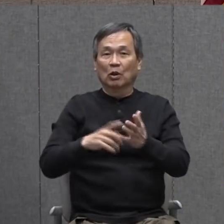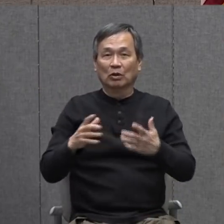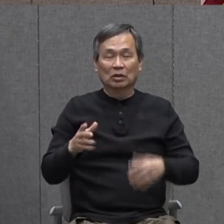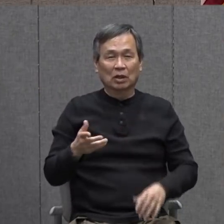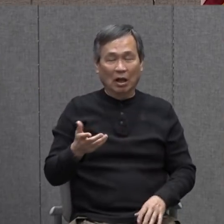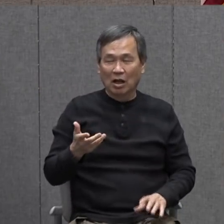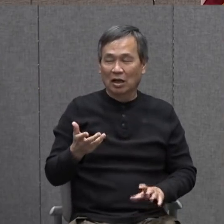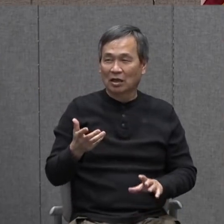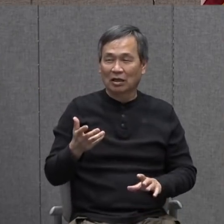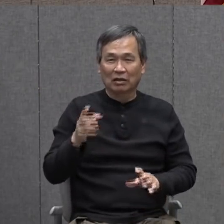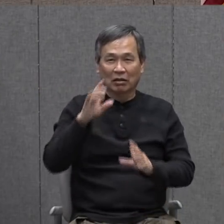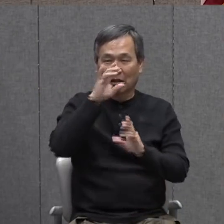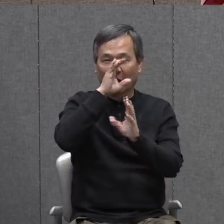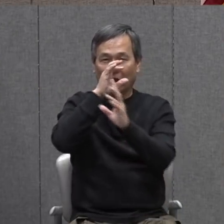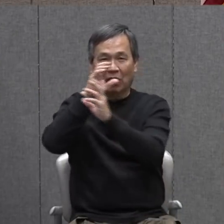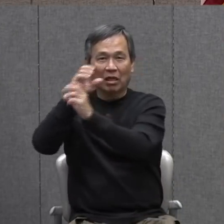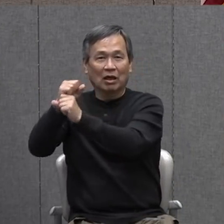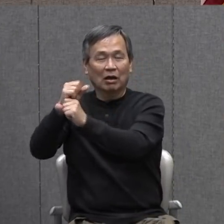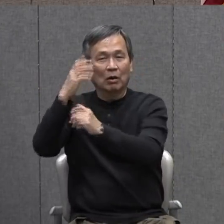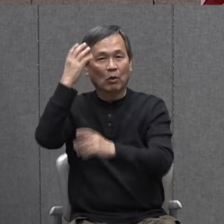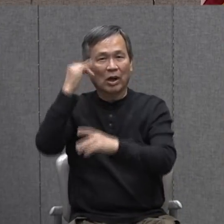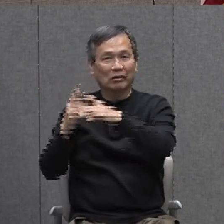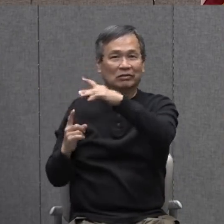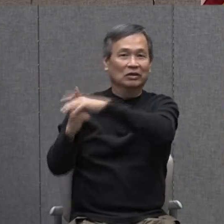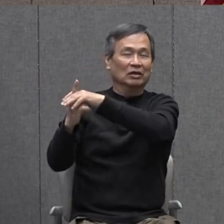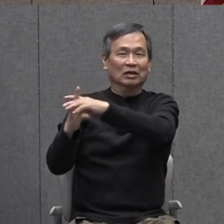You observed that because it stood out really, really well.